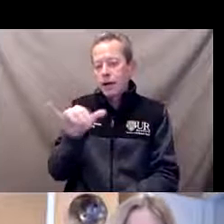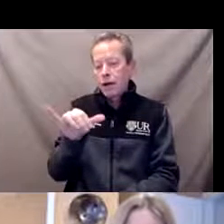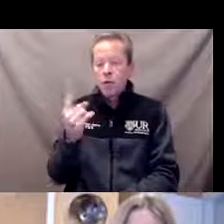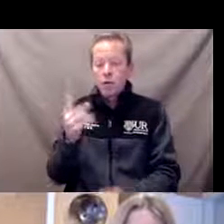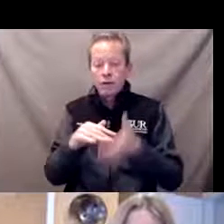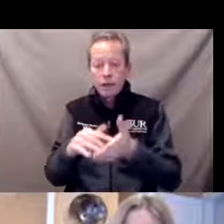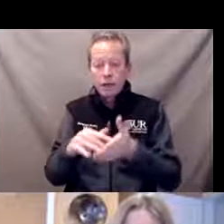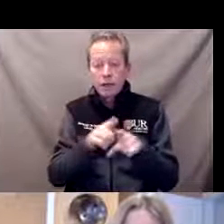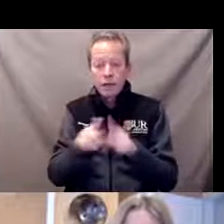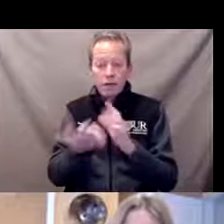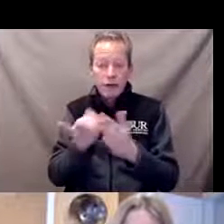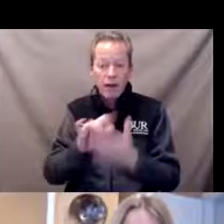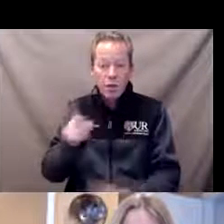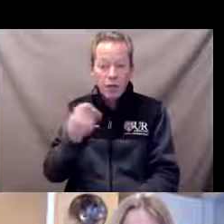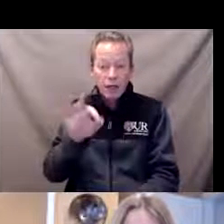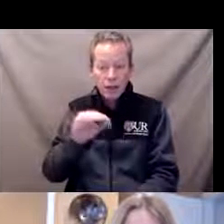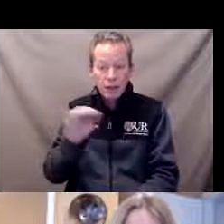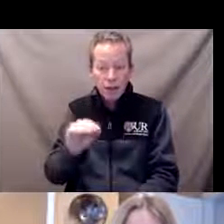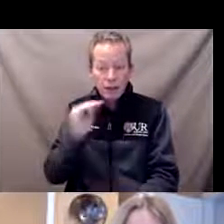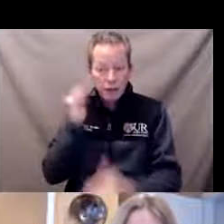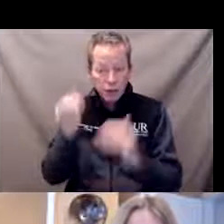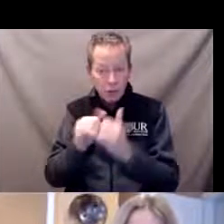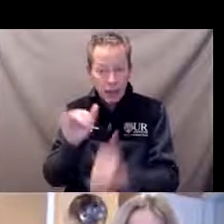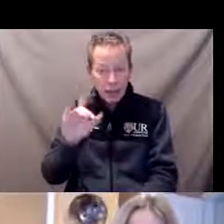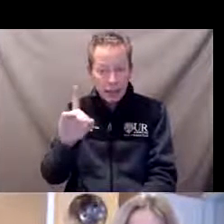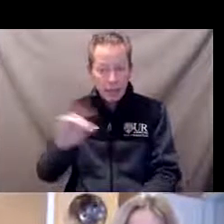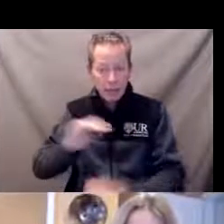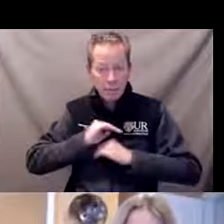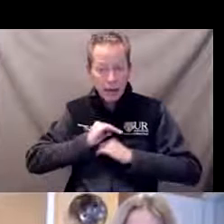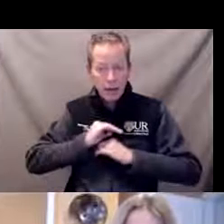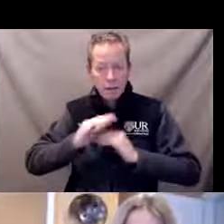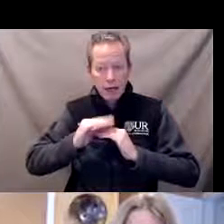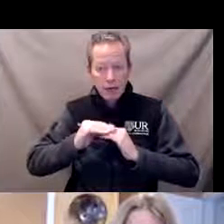only 9% of adults with intellectual disabilities met the minimum physical activity guidelines.